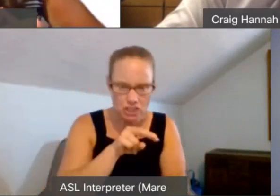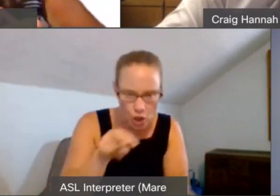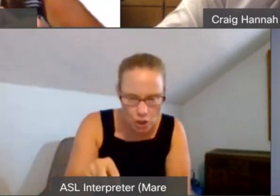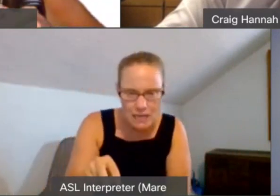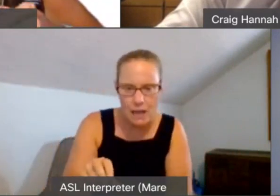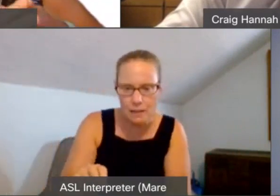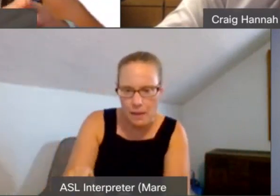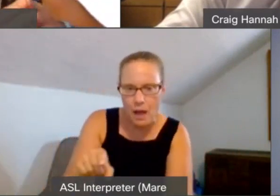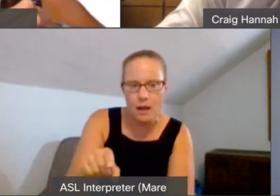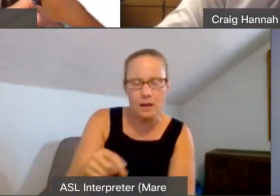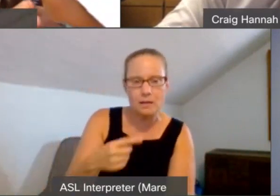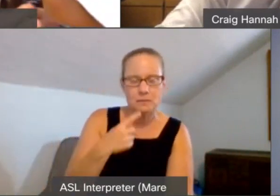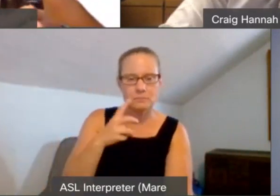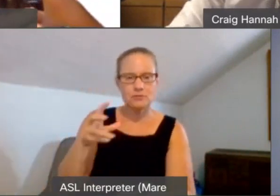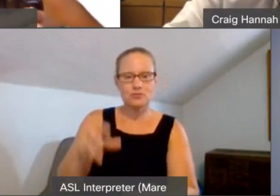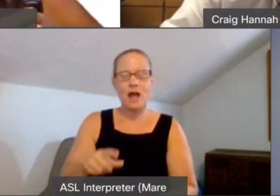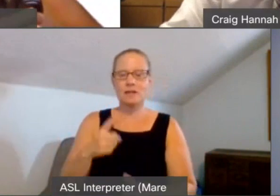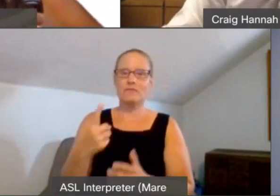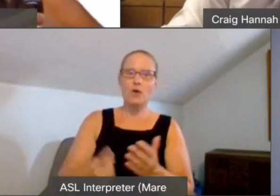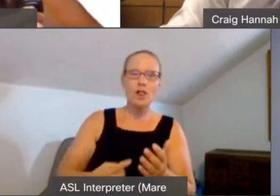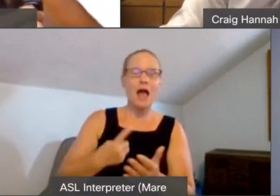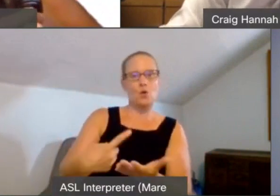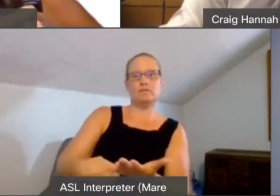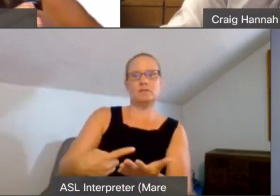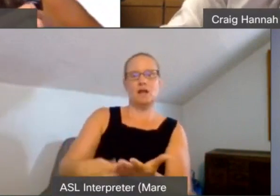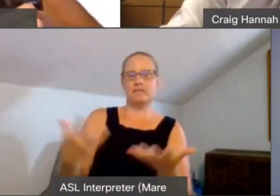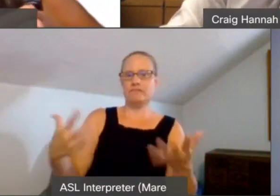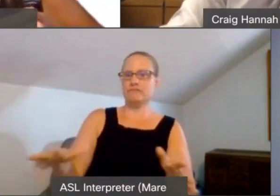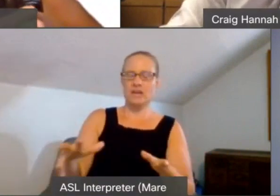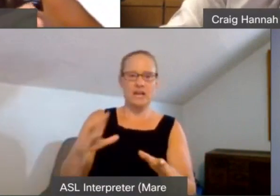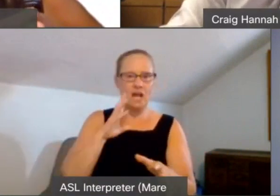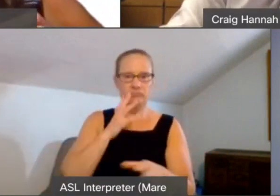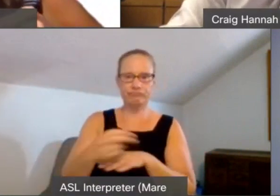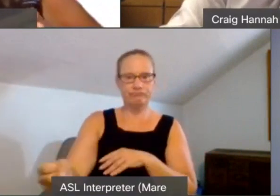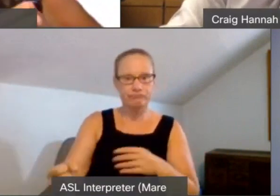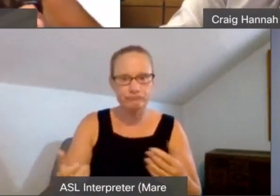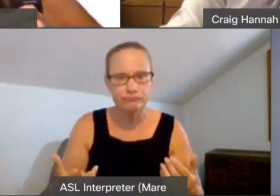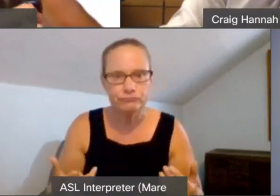the entire hour has gone by. This has been such an enlightening conversation.